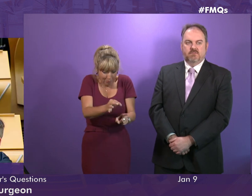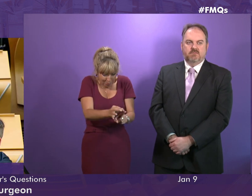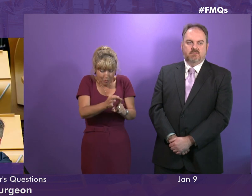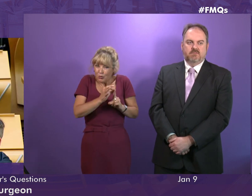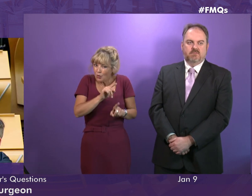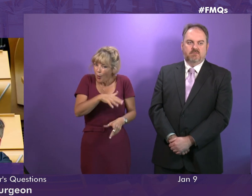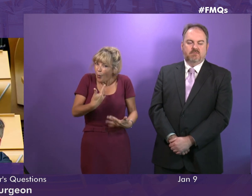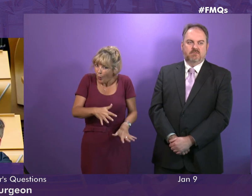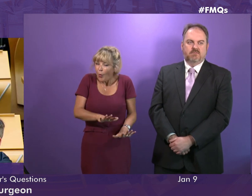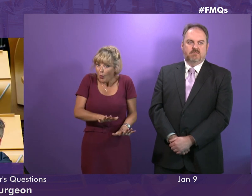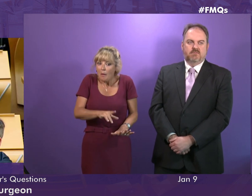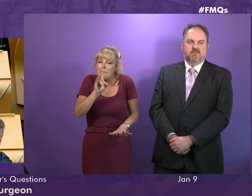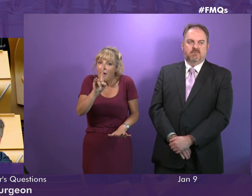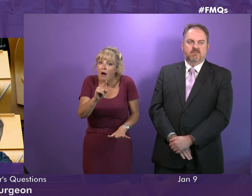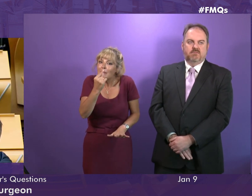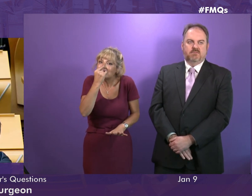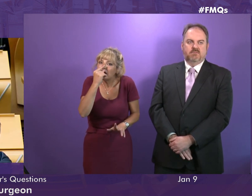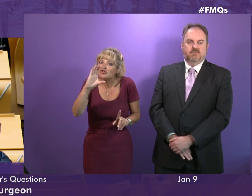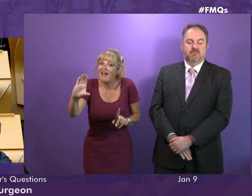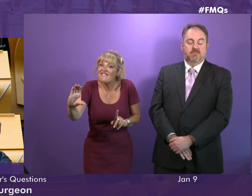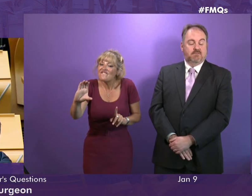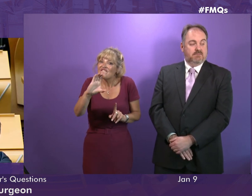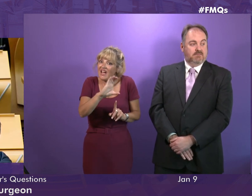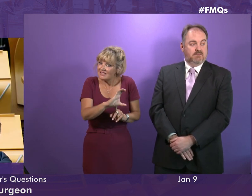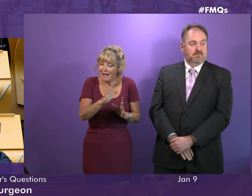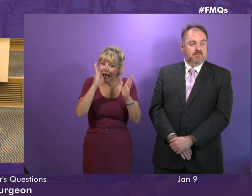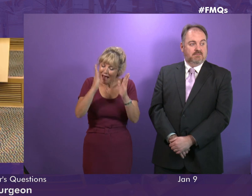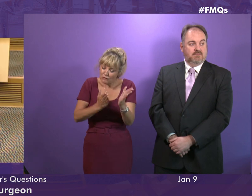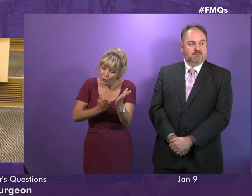proposal, potential investment of such scale must be subjected to normal processes and,